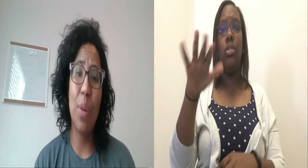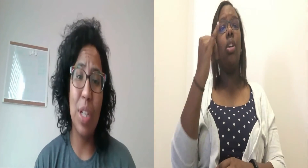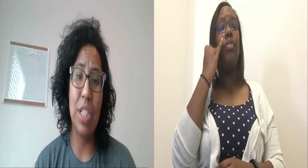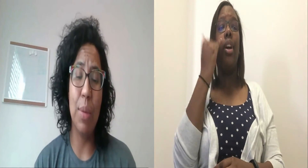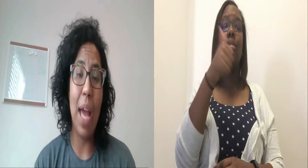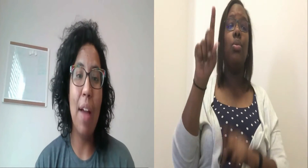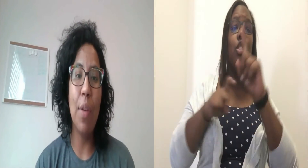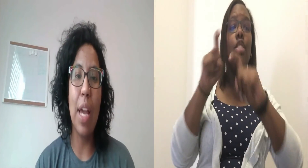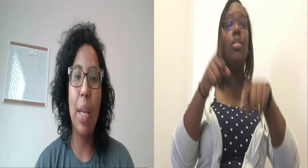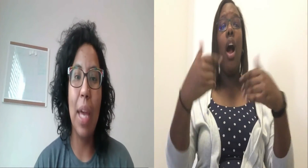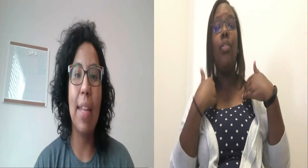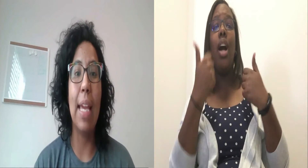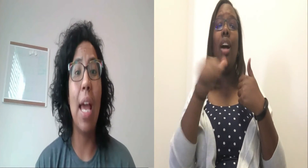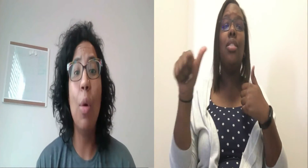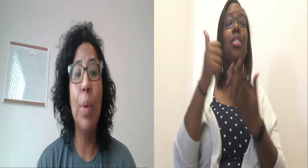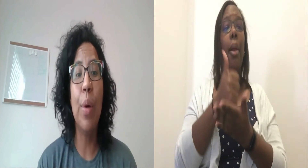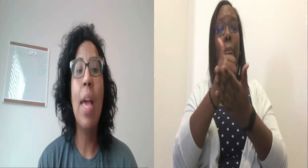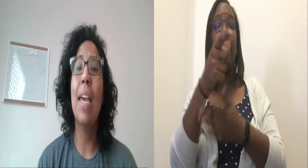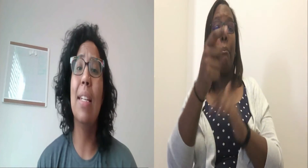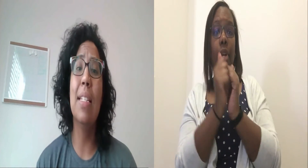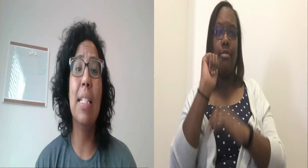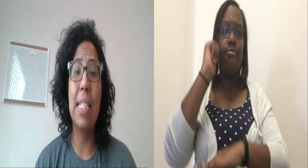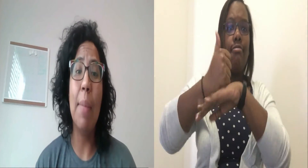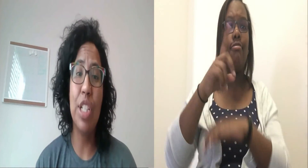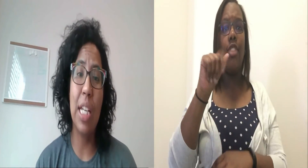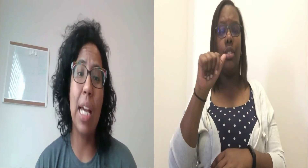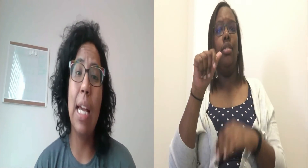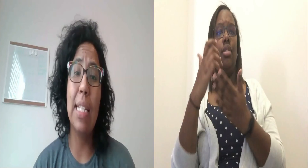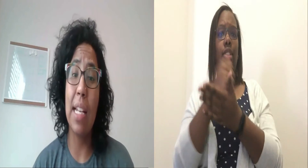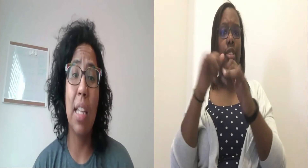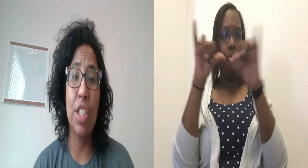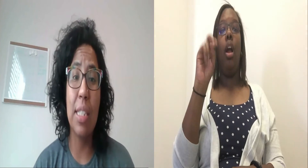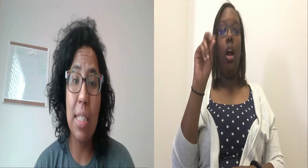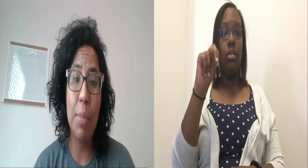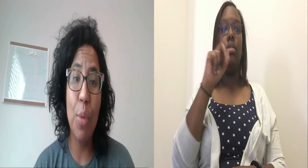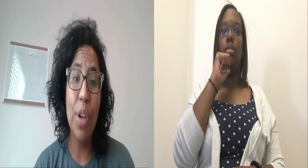questions you have or any way that I can help you in establishing a data collection system for your